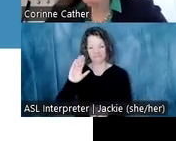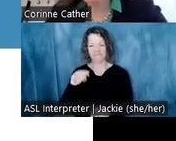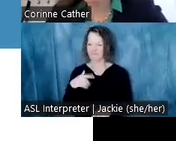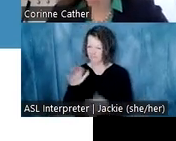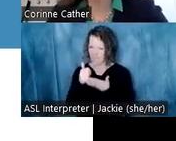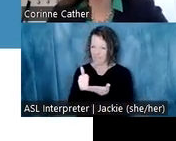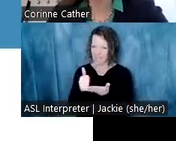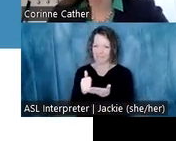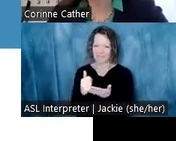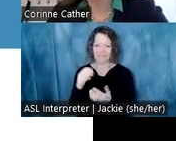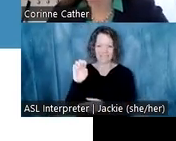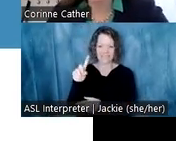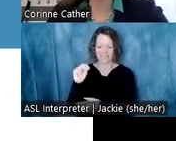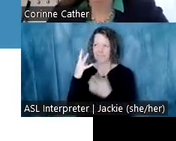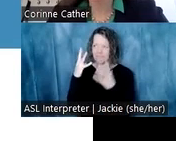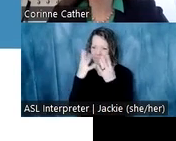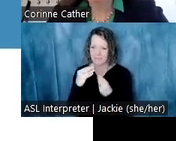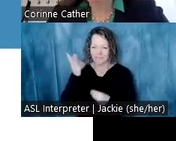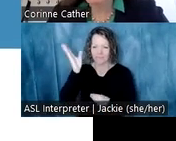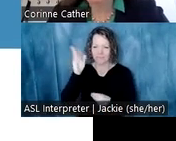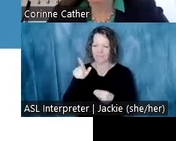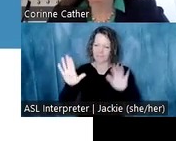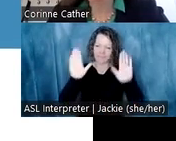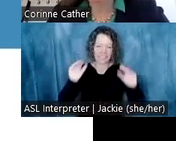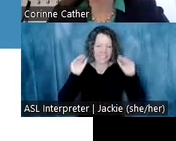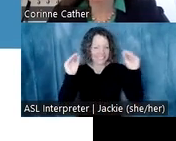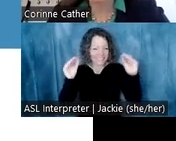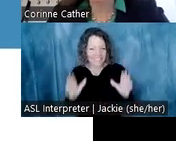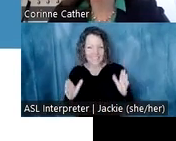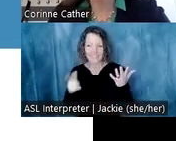You're such a wonderful teacher and you take complex things and make them very